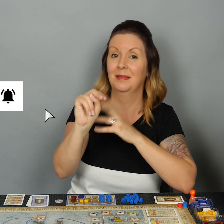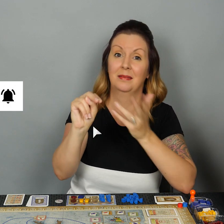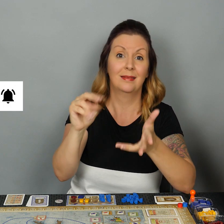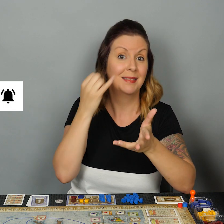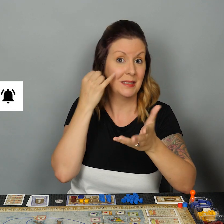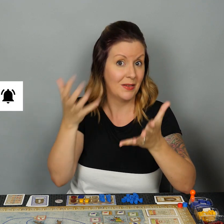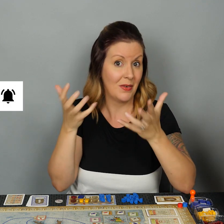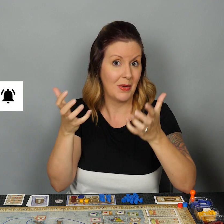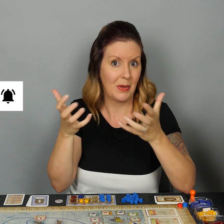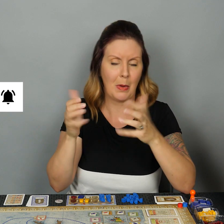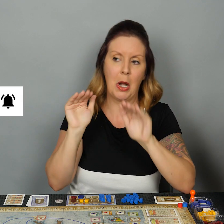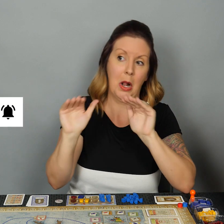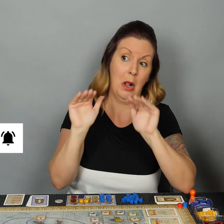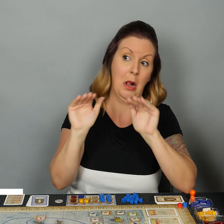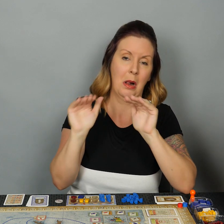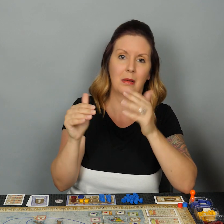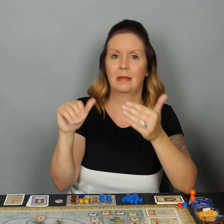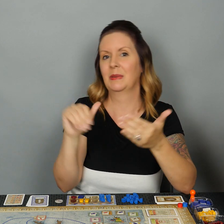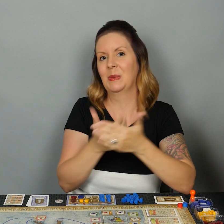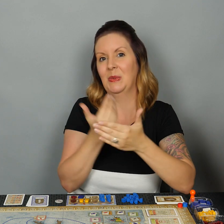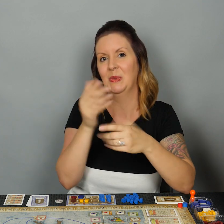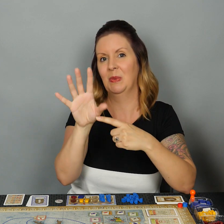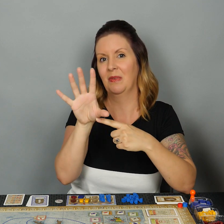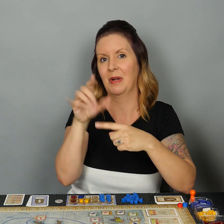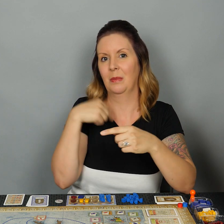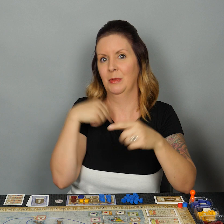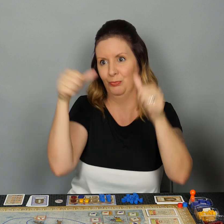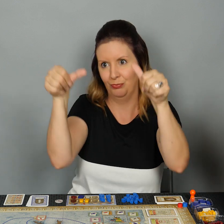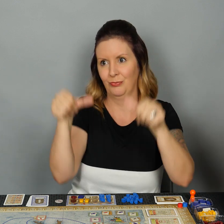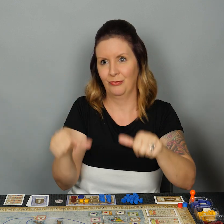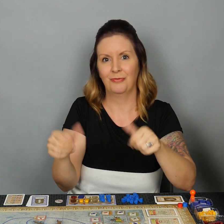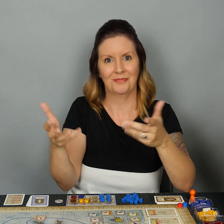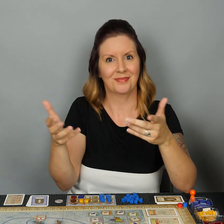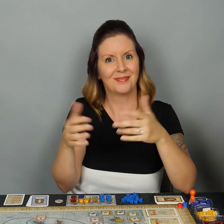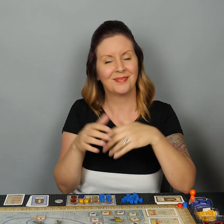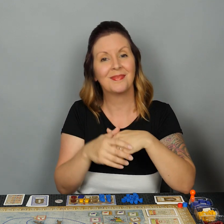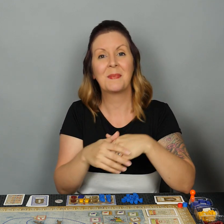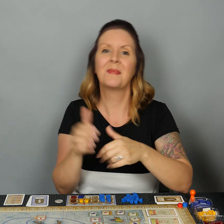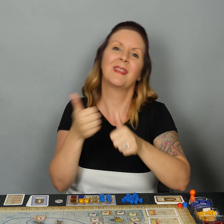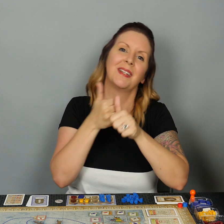I post a new video!